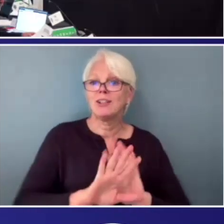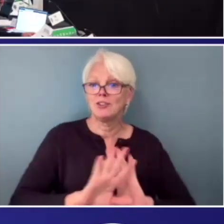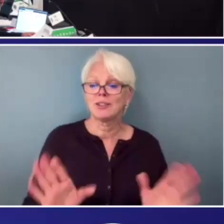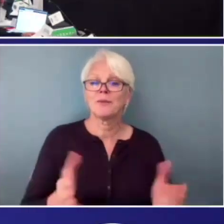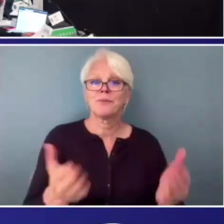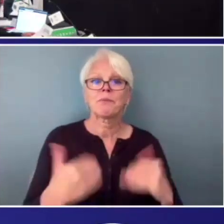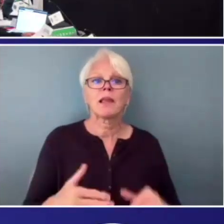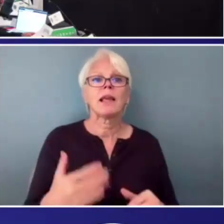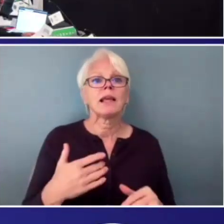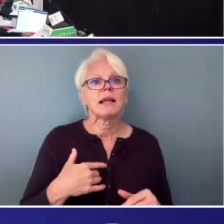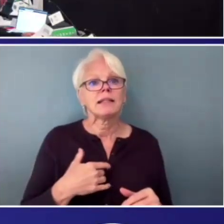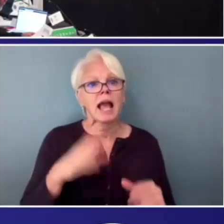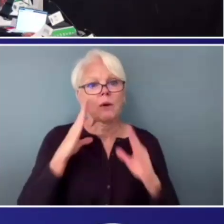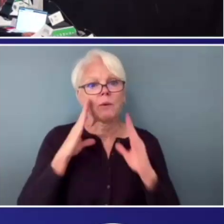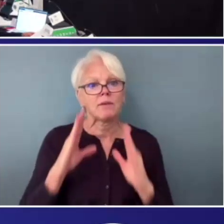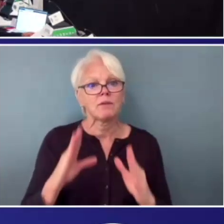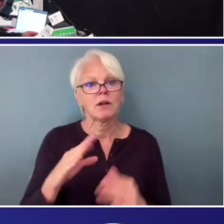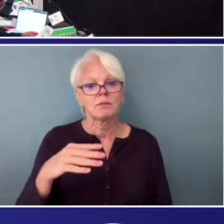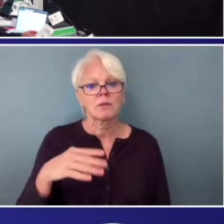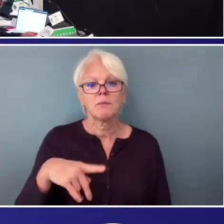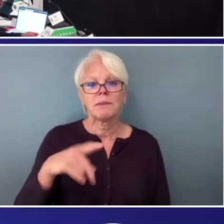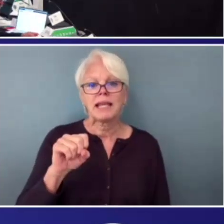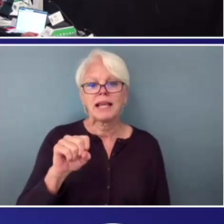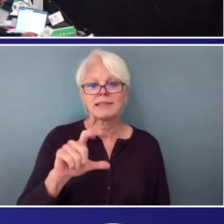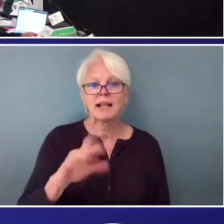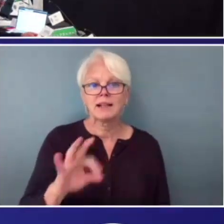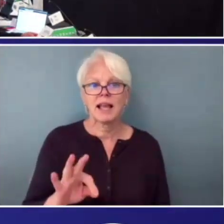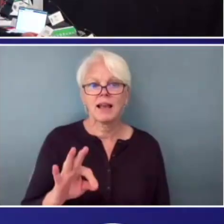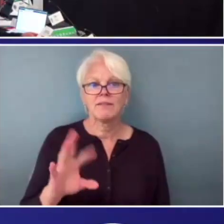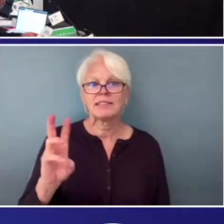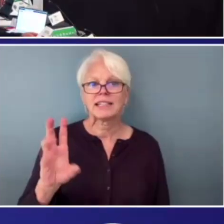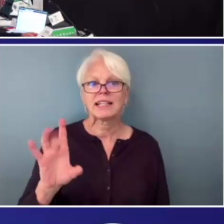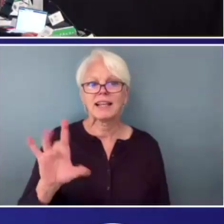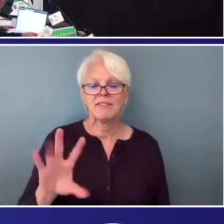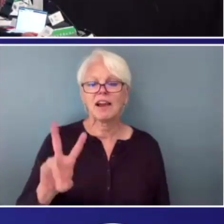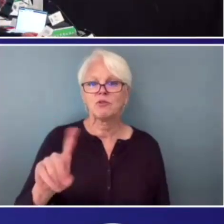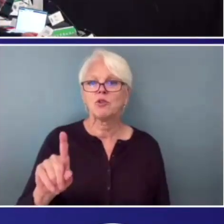to PSLF to 685.219, please,